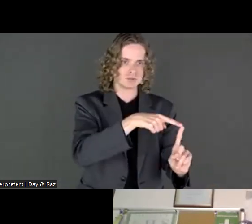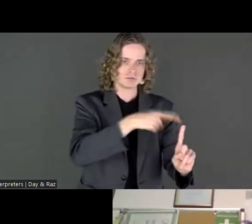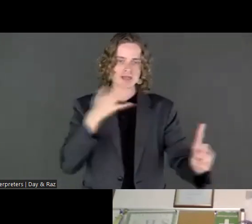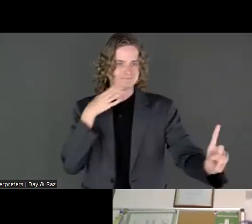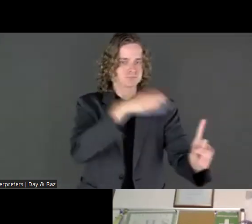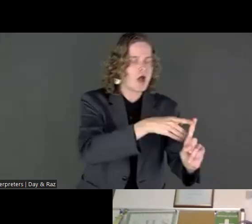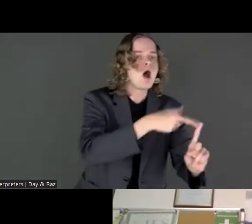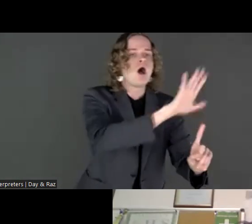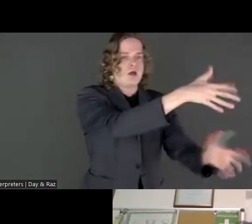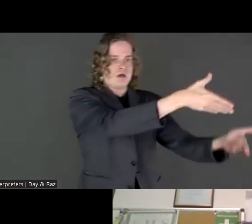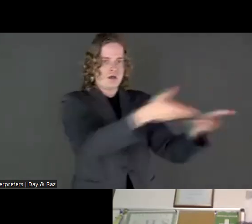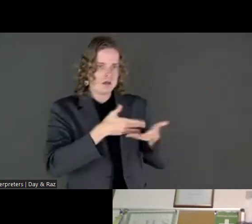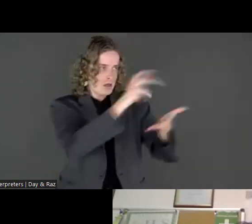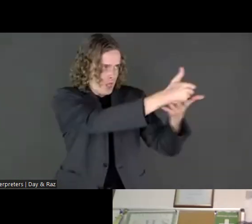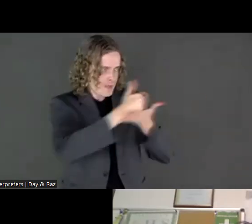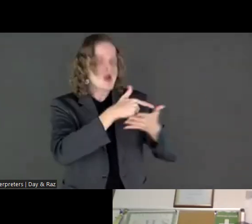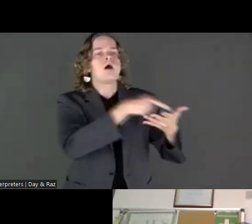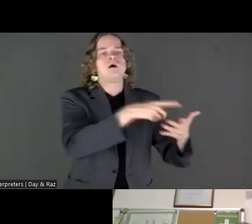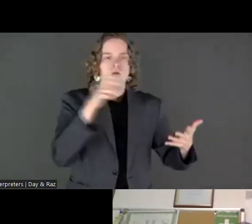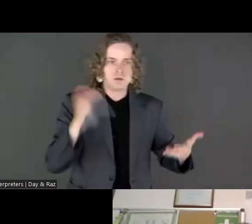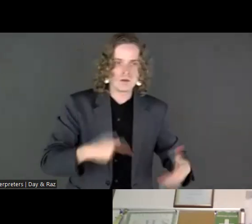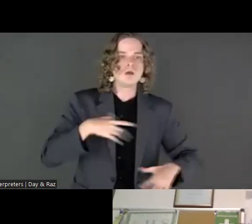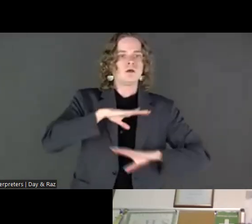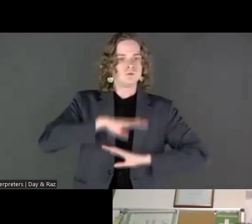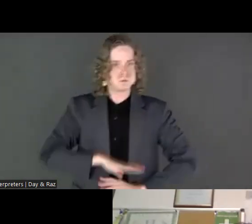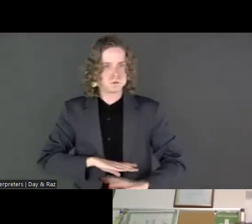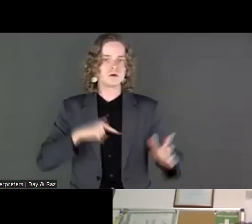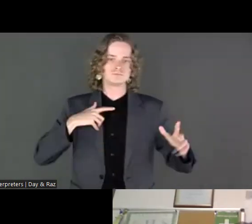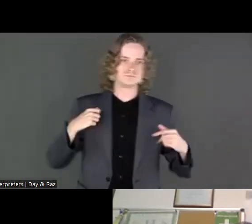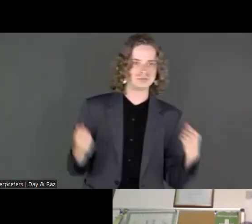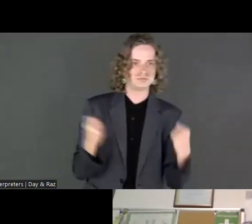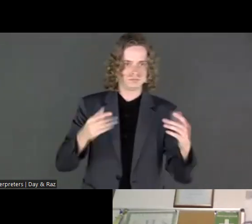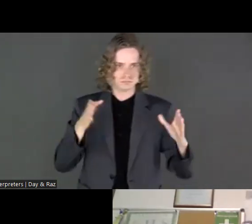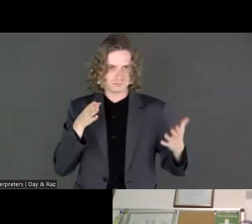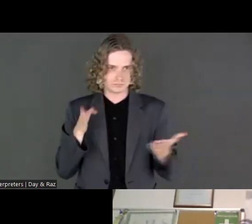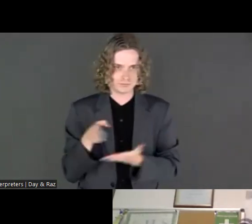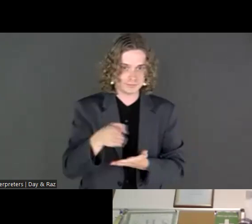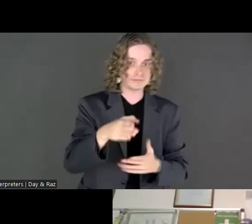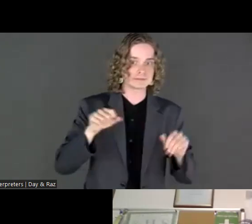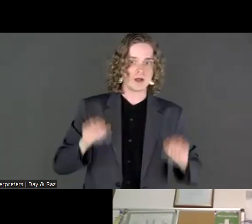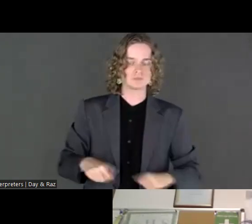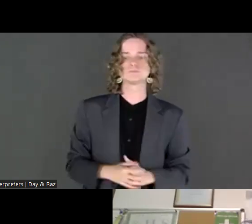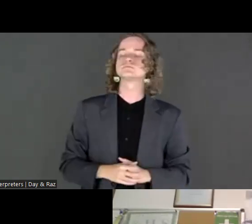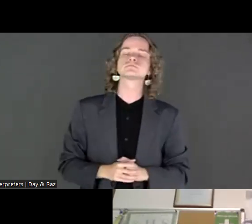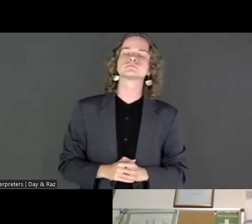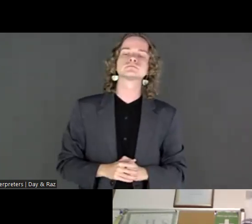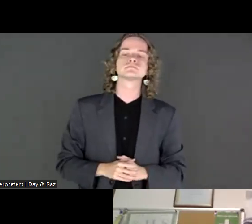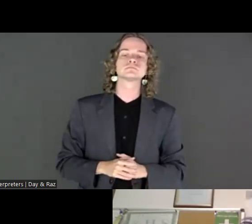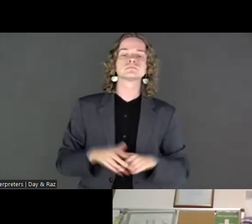big players have to have the consultants with disability in their staff. And we always say